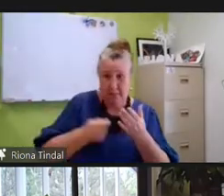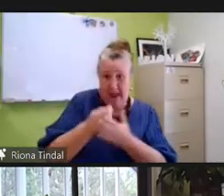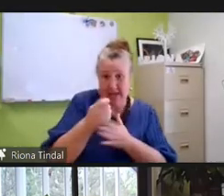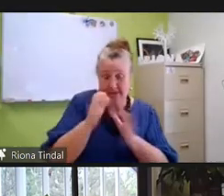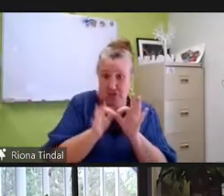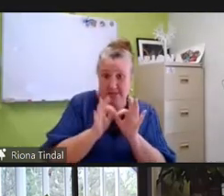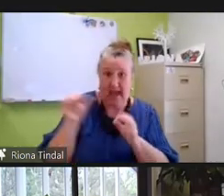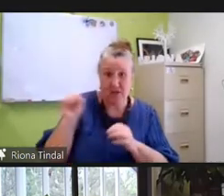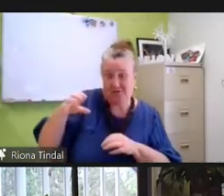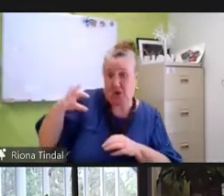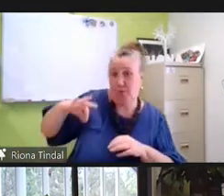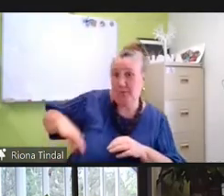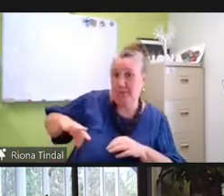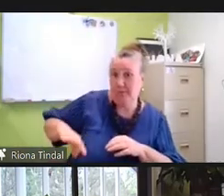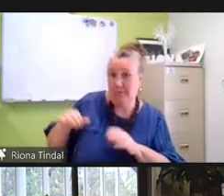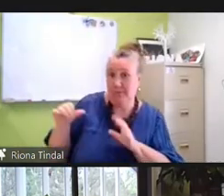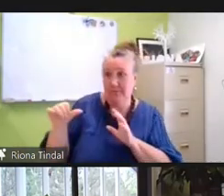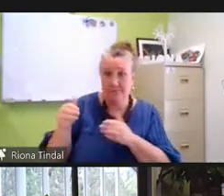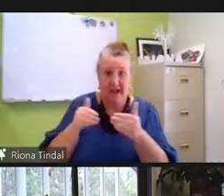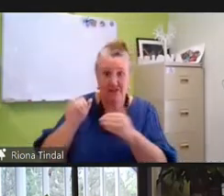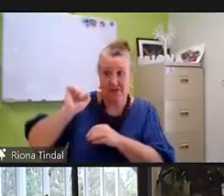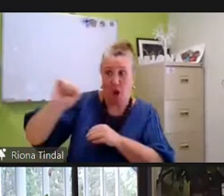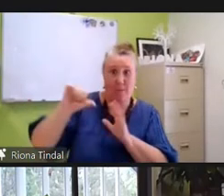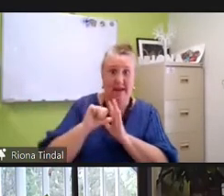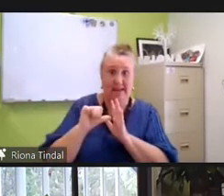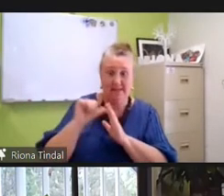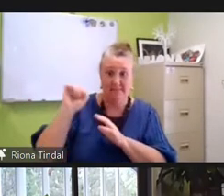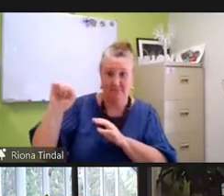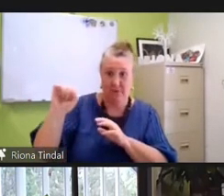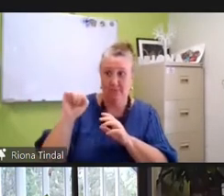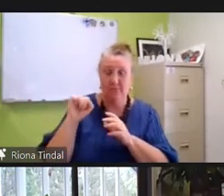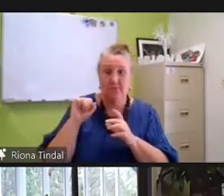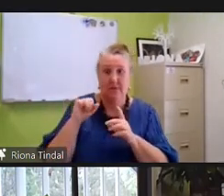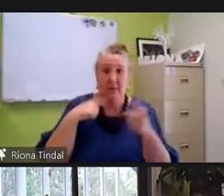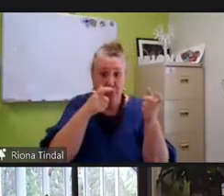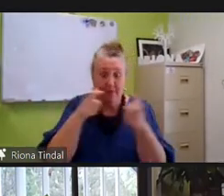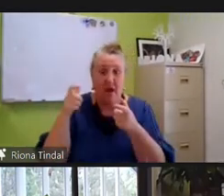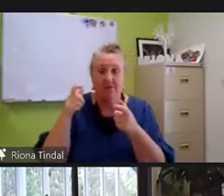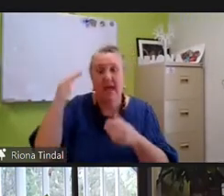That really surprised me, and he actually paid for the interpreters out of his own budget.